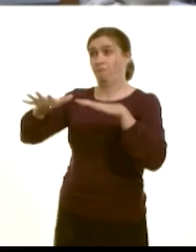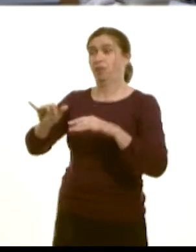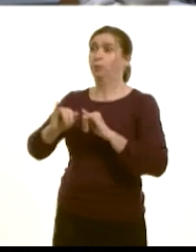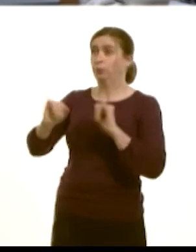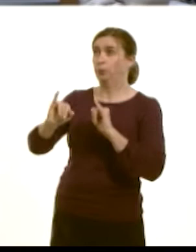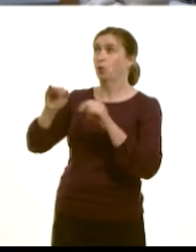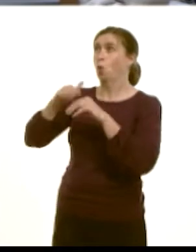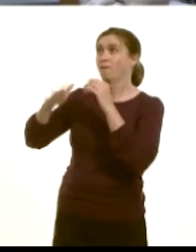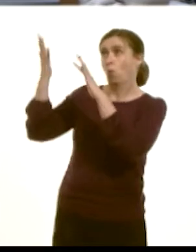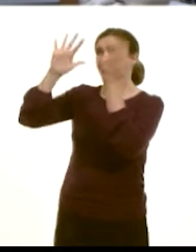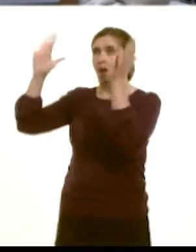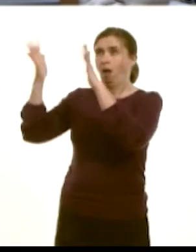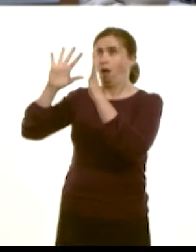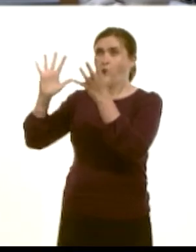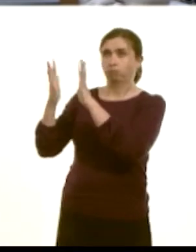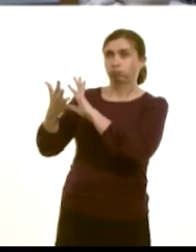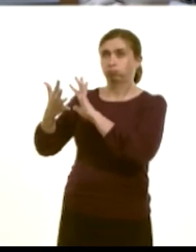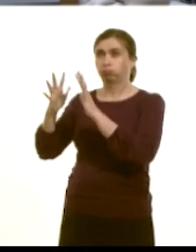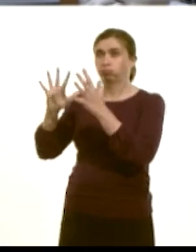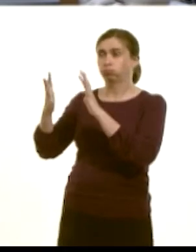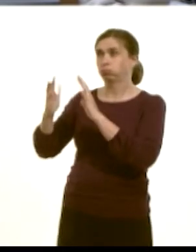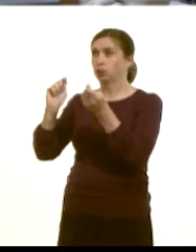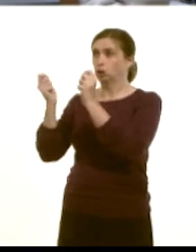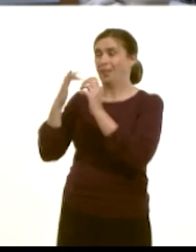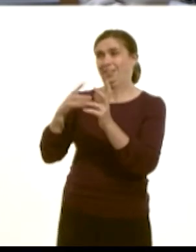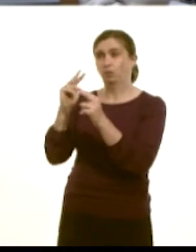So, the shoreline management plans, the work that NRW has done, and the investment that